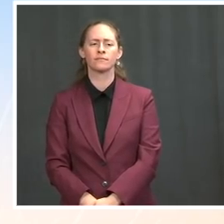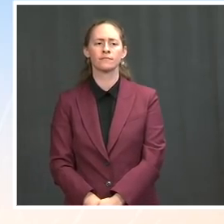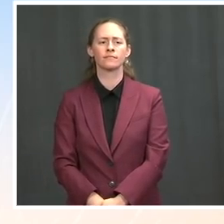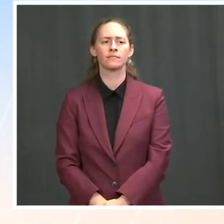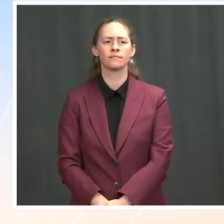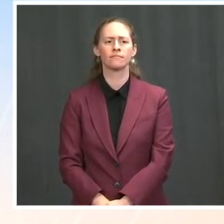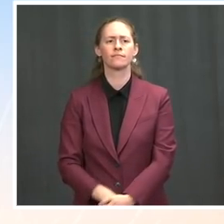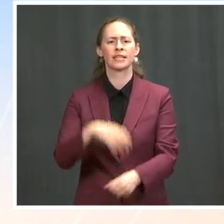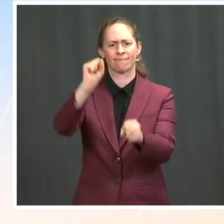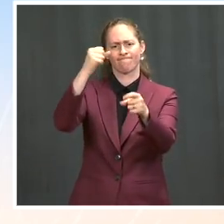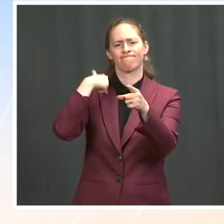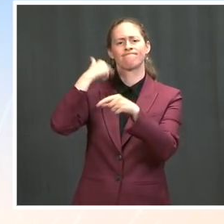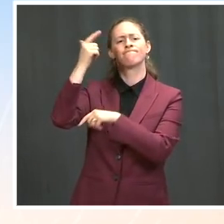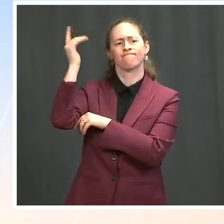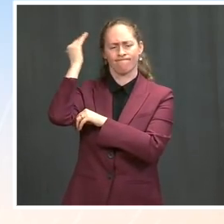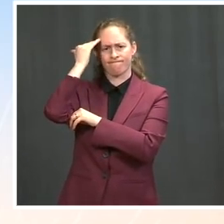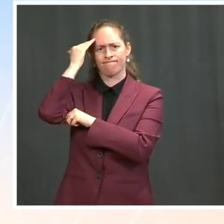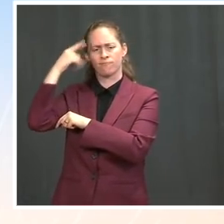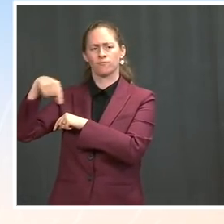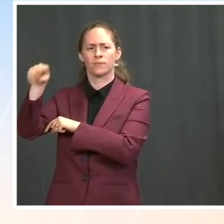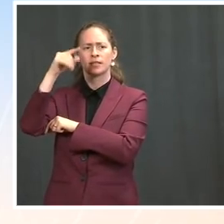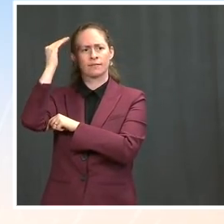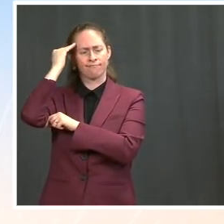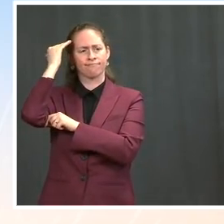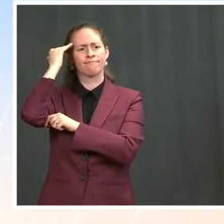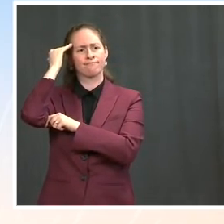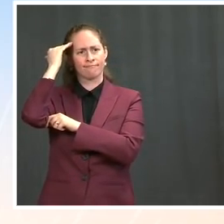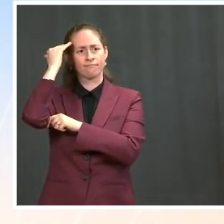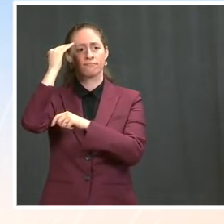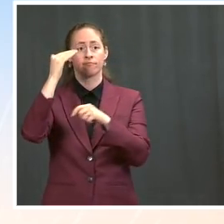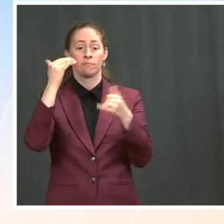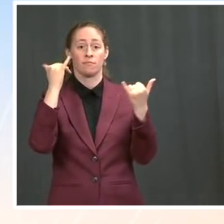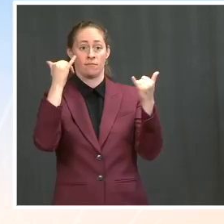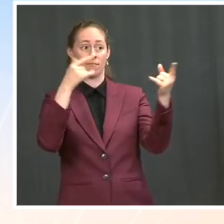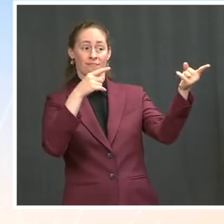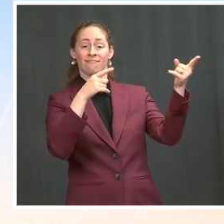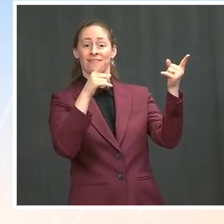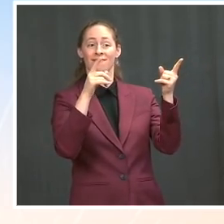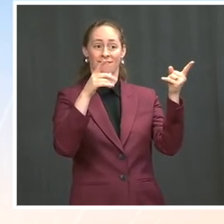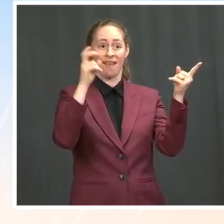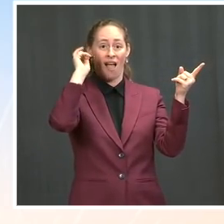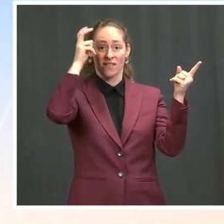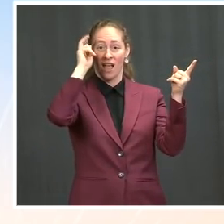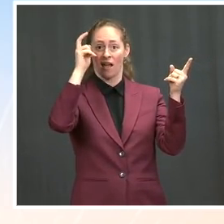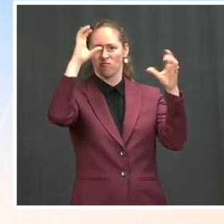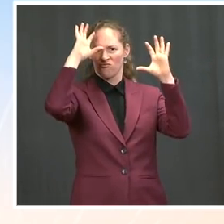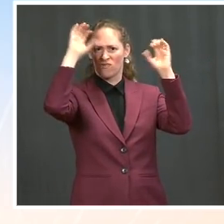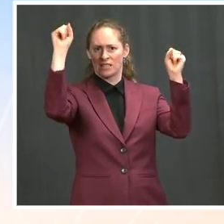will be here in the United States on preplanned travel to New York, I believe. And of course, the President looks forward to welcoming him